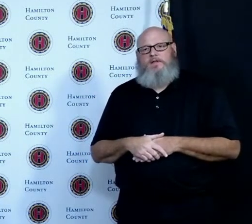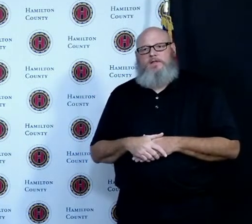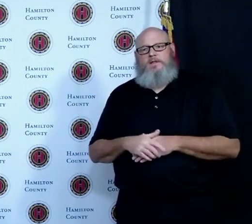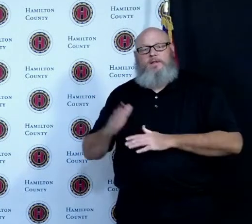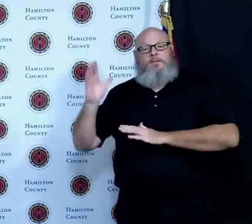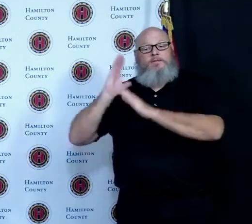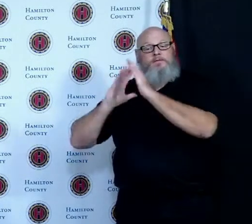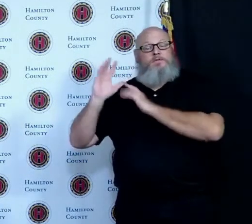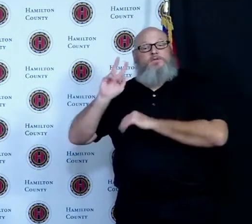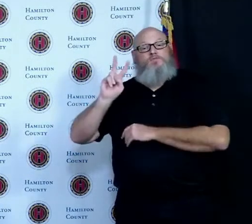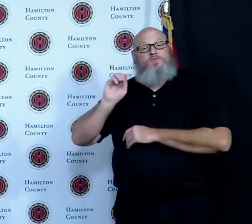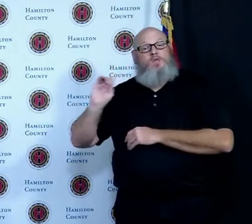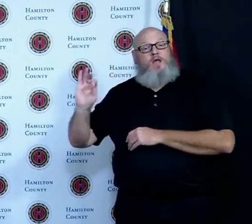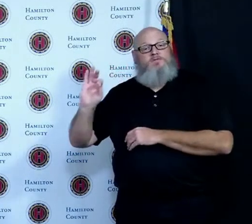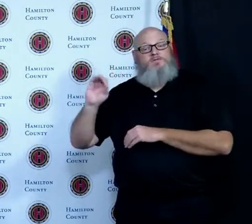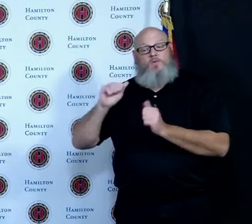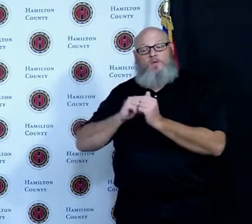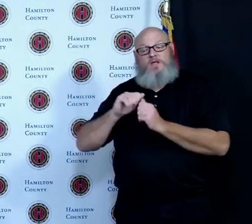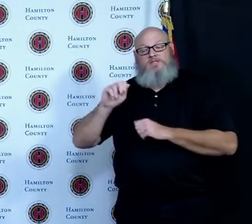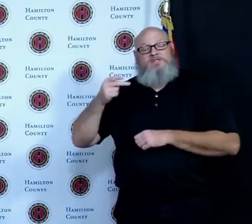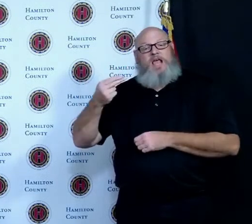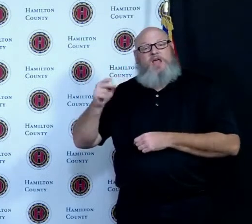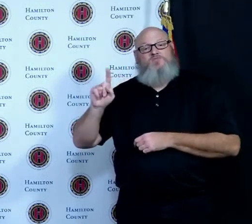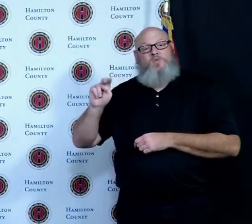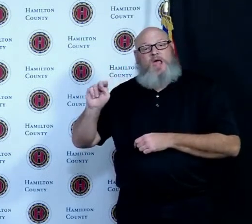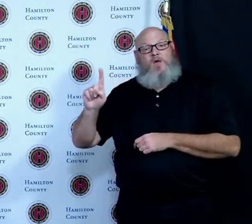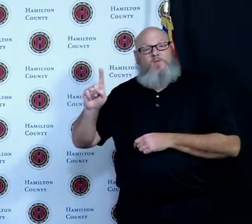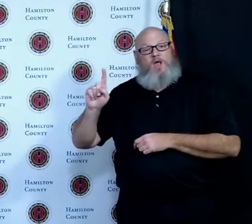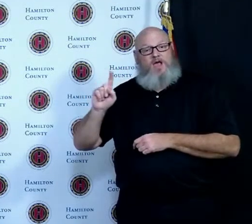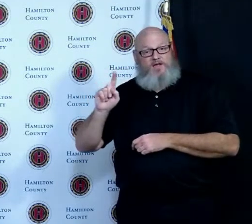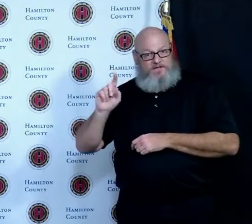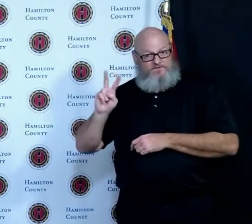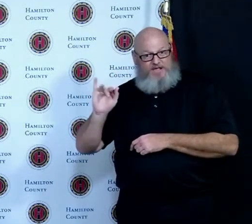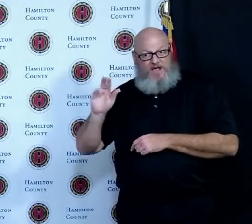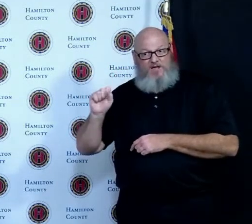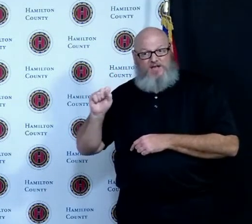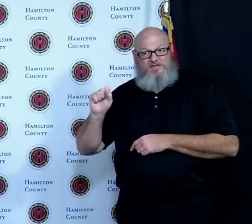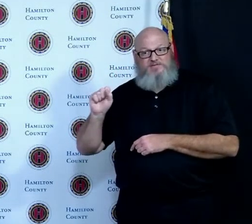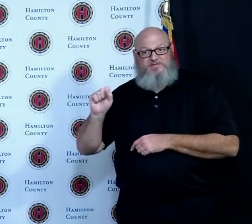it really did end up at all the CVS pharmacies and Walgreens and little clinics and doctors offices